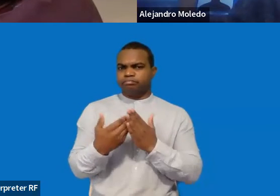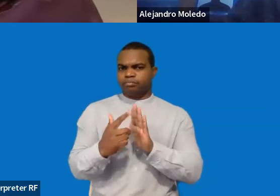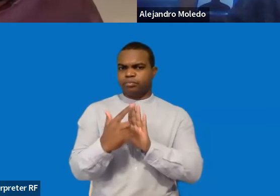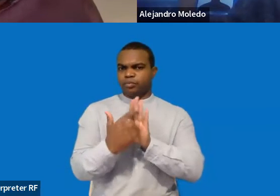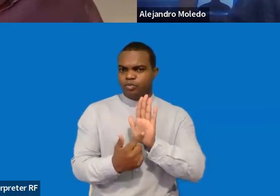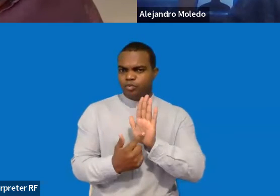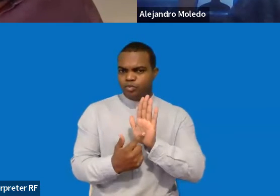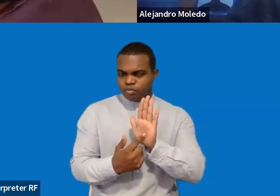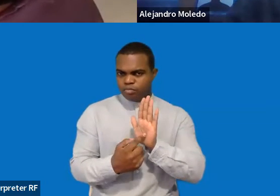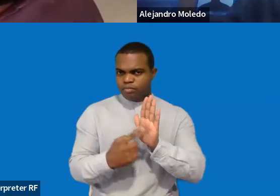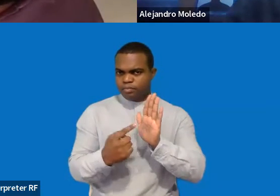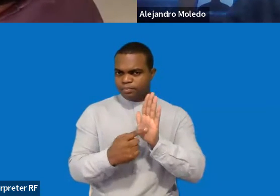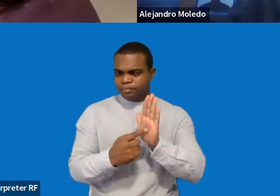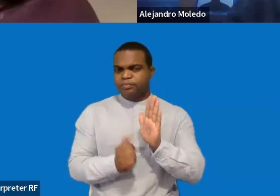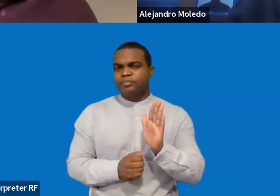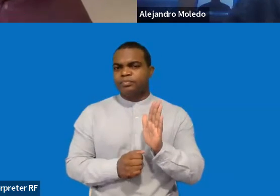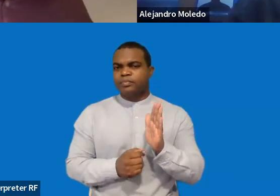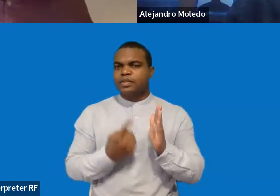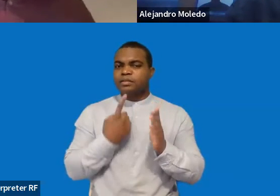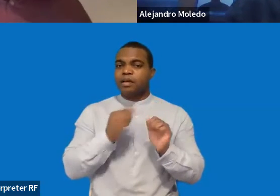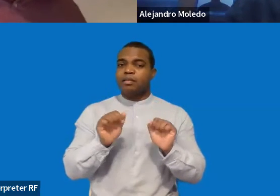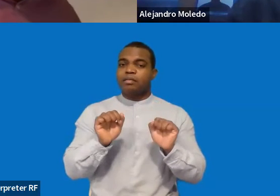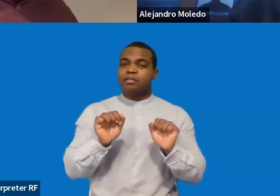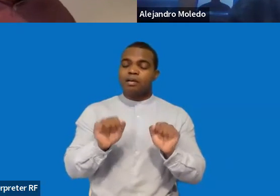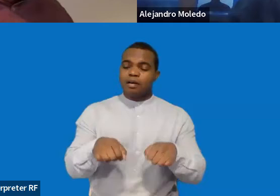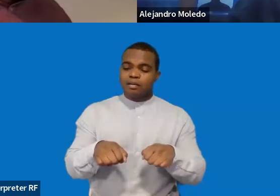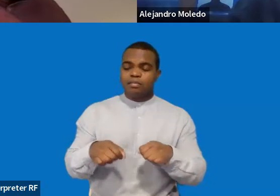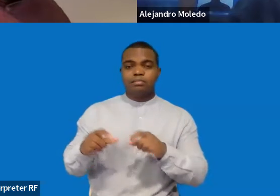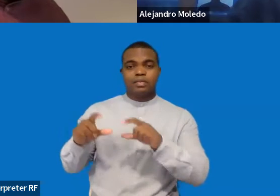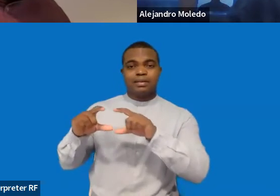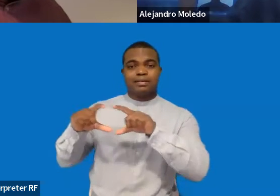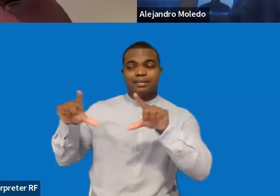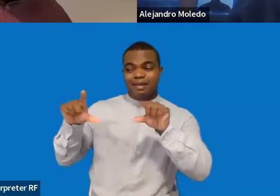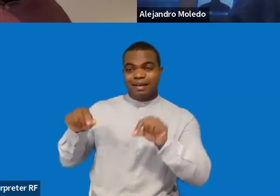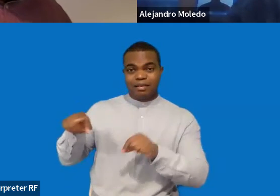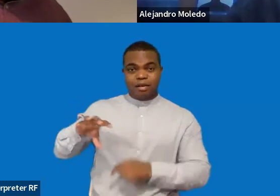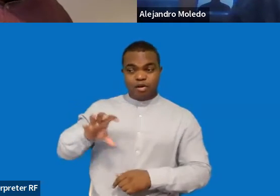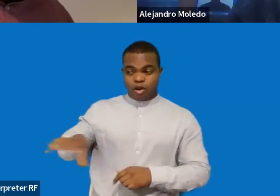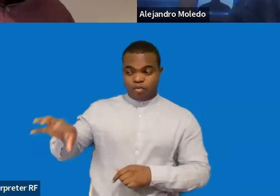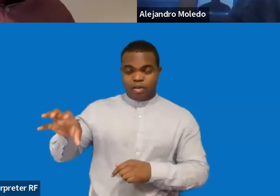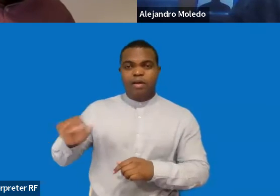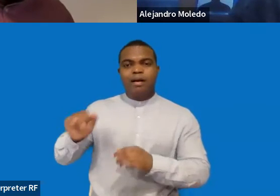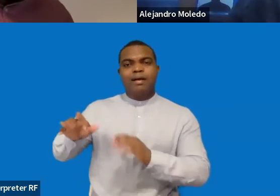we have national disability cards, in others you have a certificate, in others you don't have